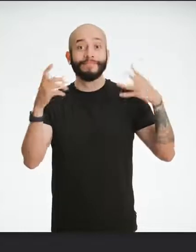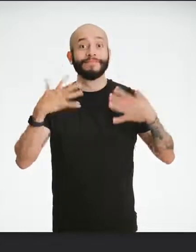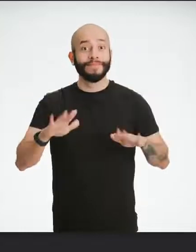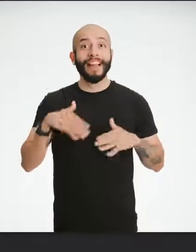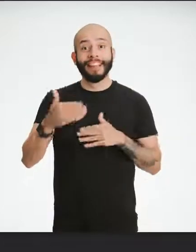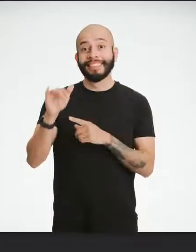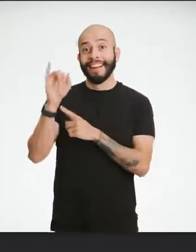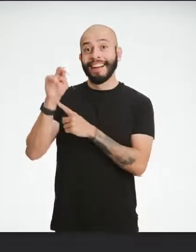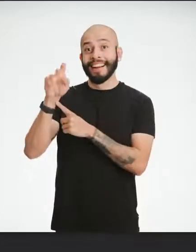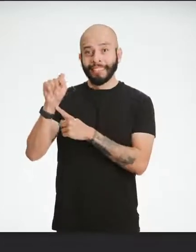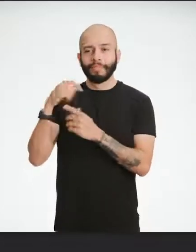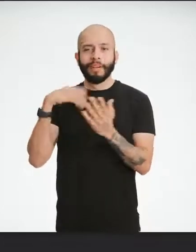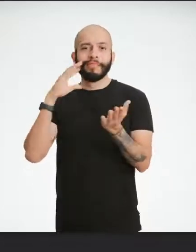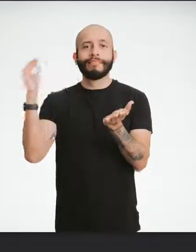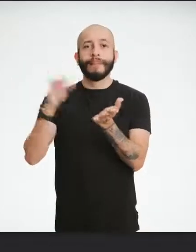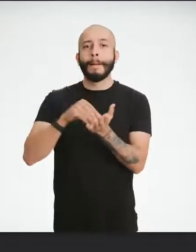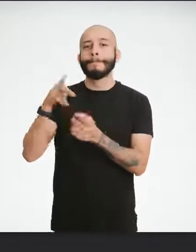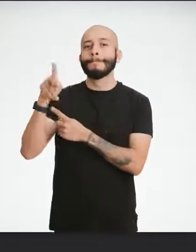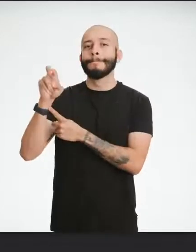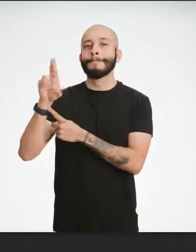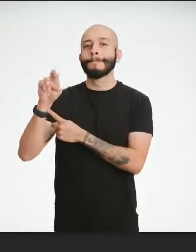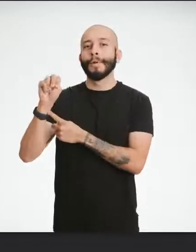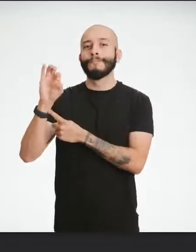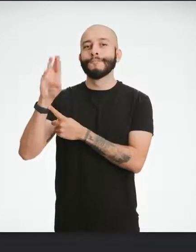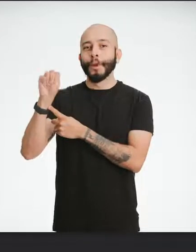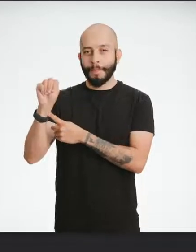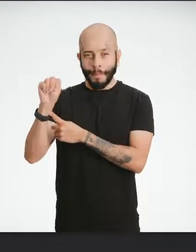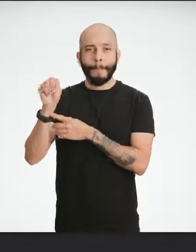" Next, on the intent, I'll implement the perform method.